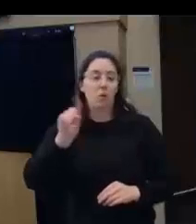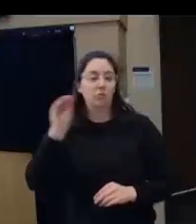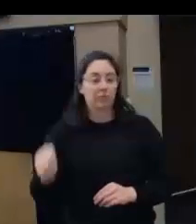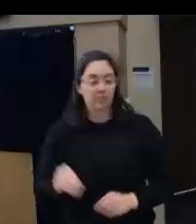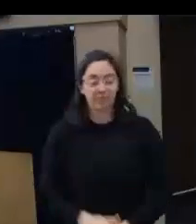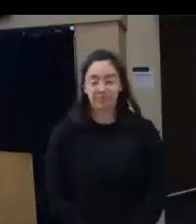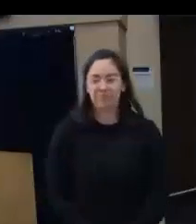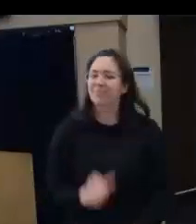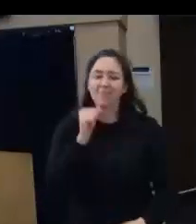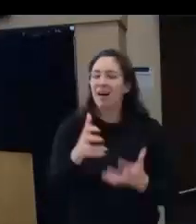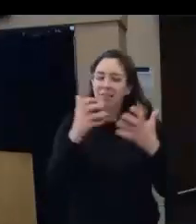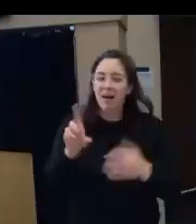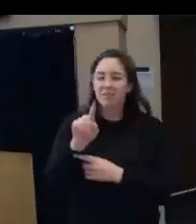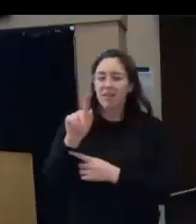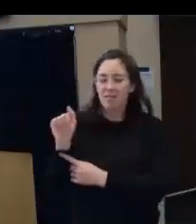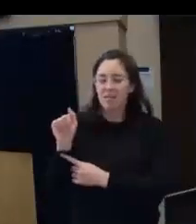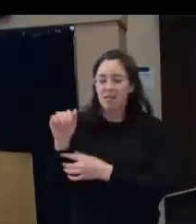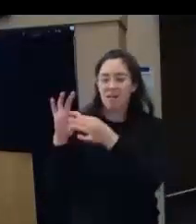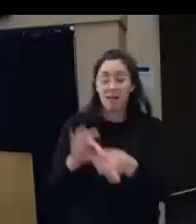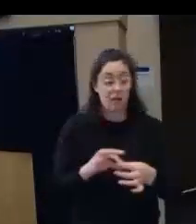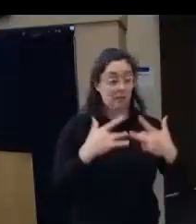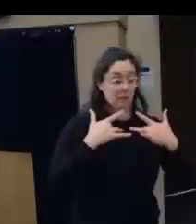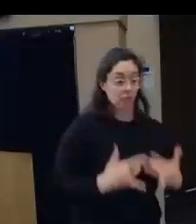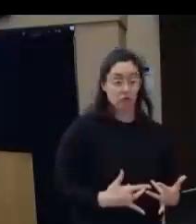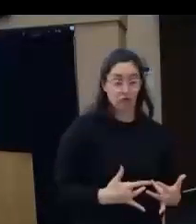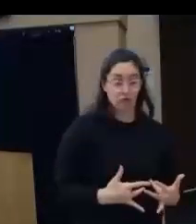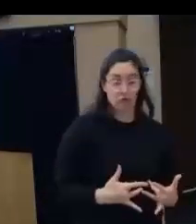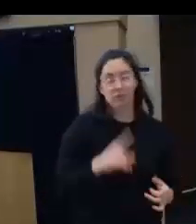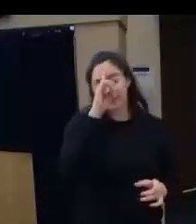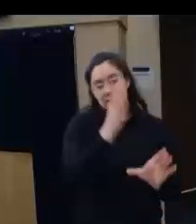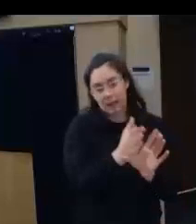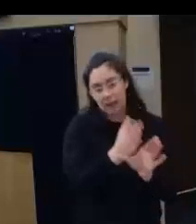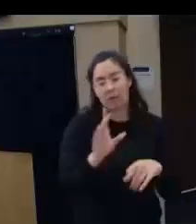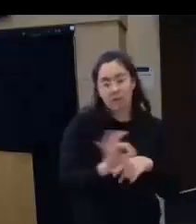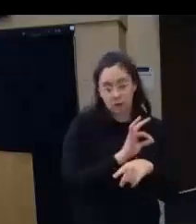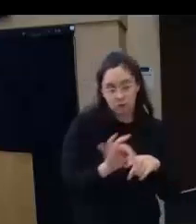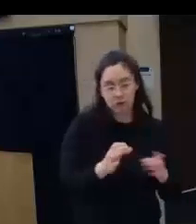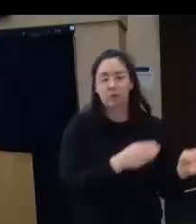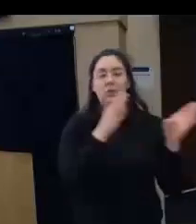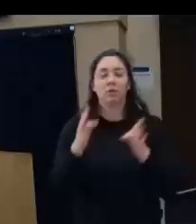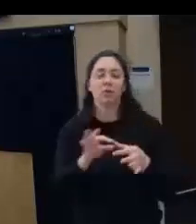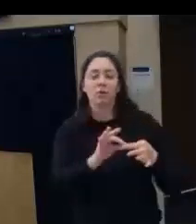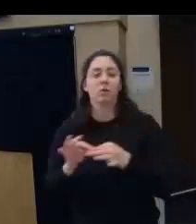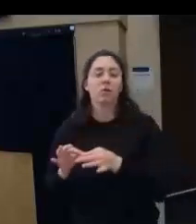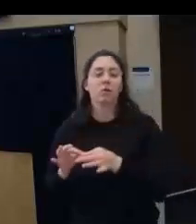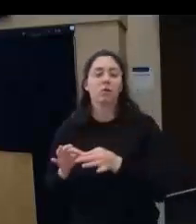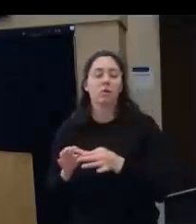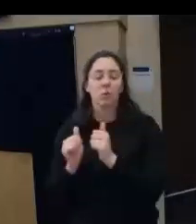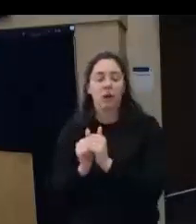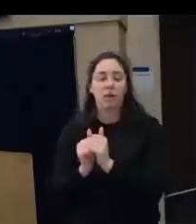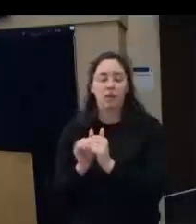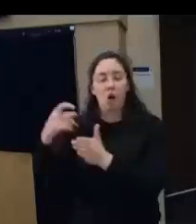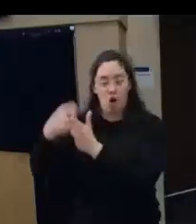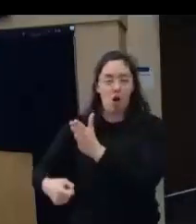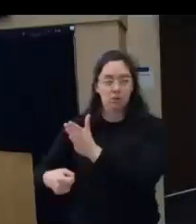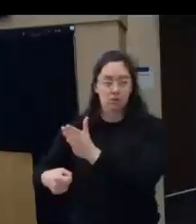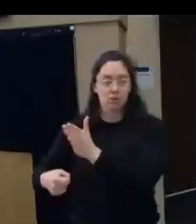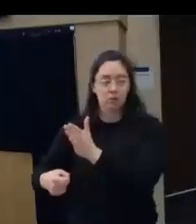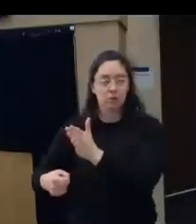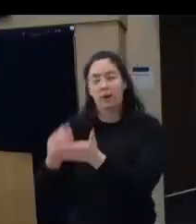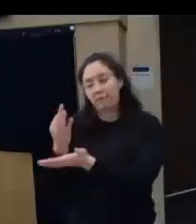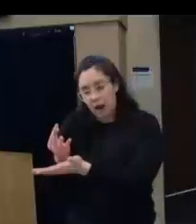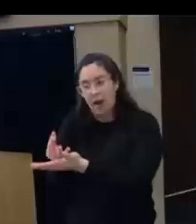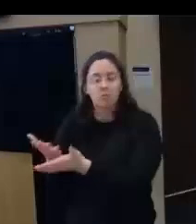linking um uh depression or psychological functioning and um uh cost and finances um